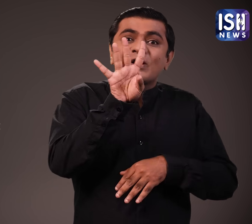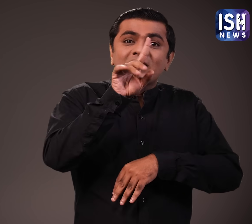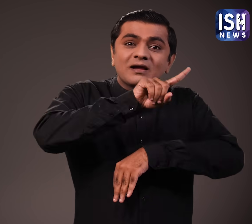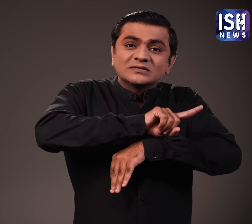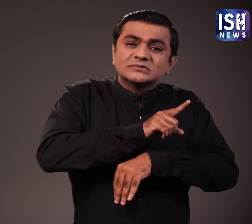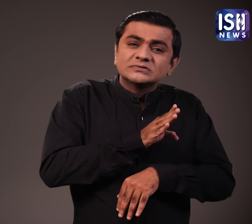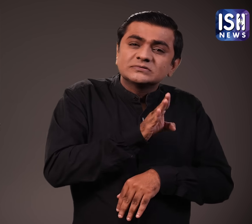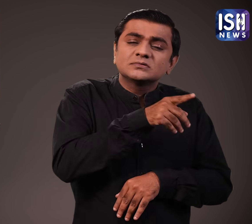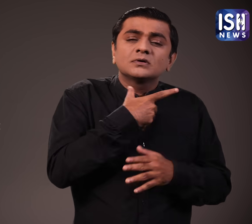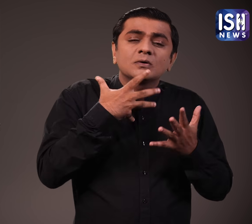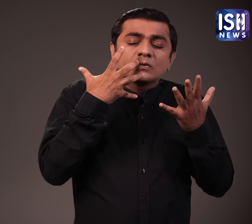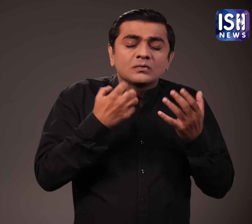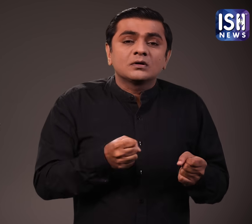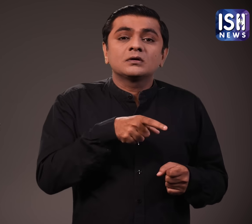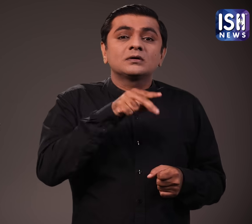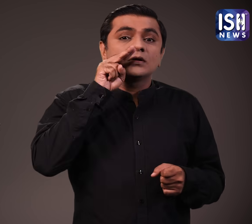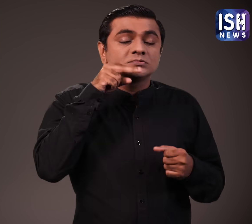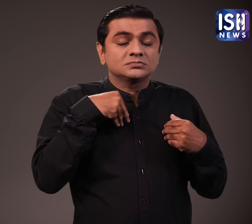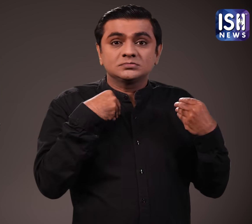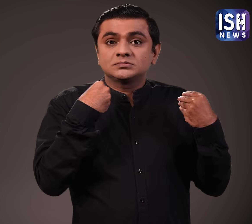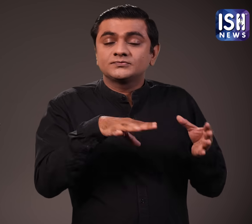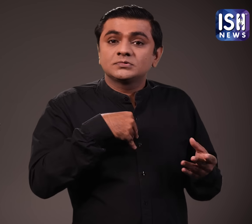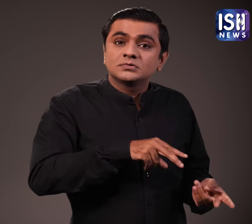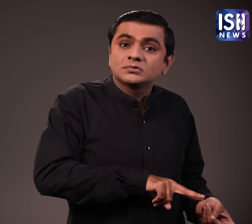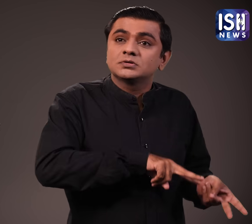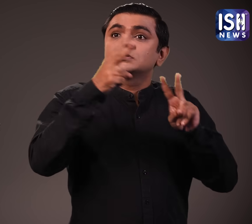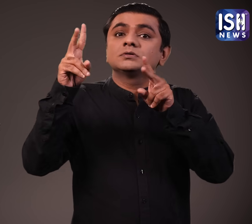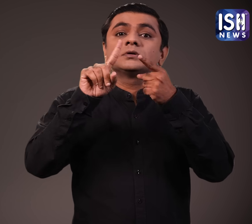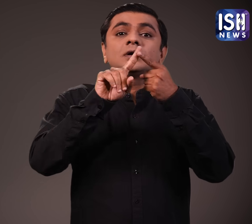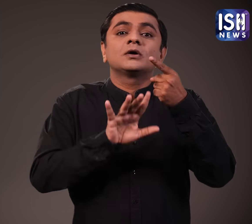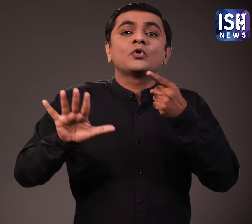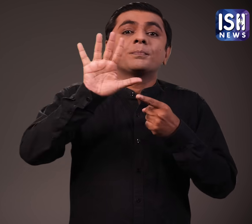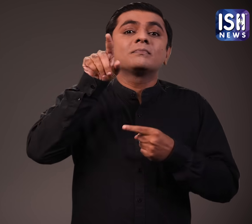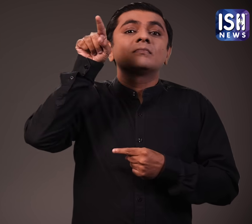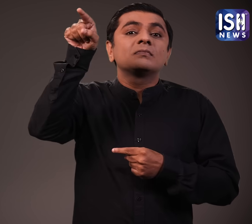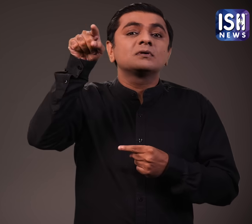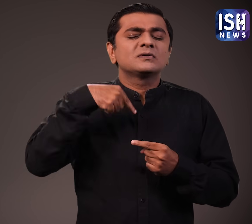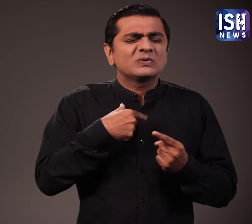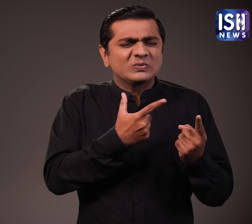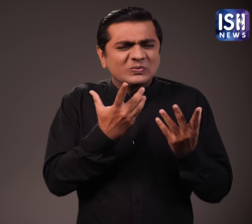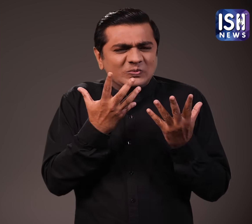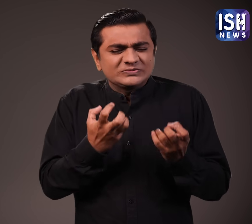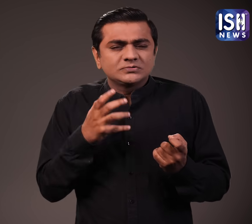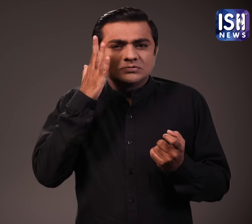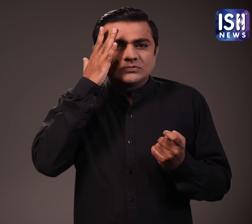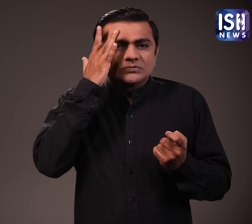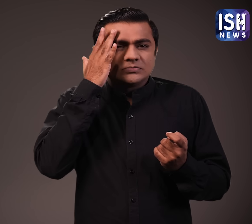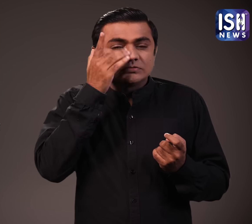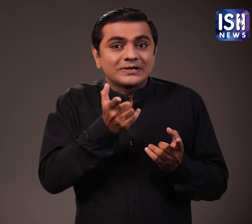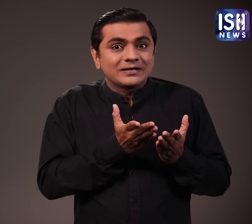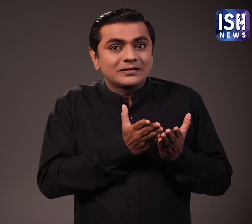They had spent 14 days above the ship's rudder inorder to migrate to Europe.